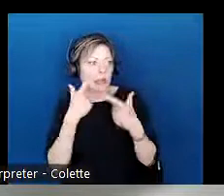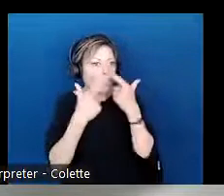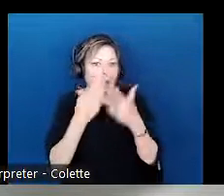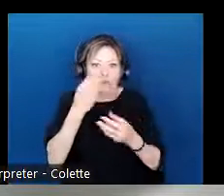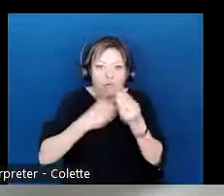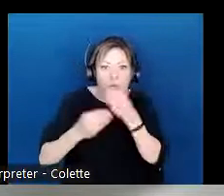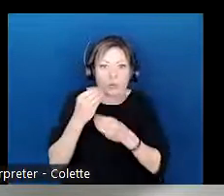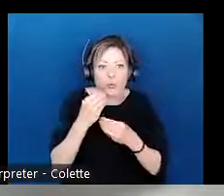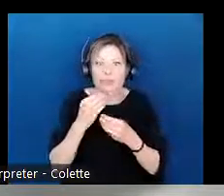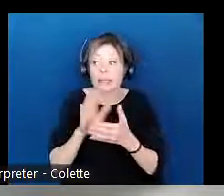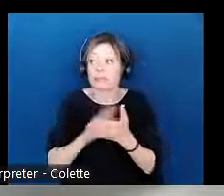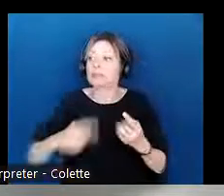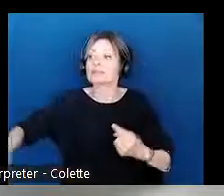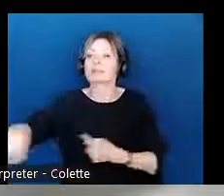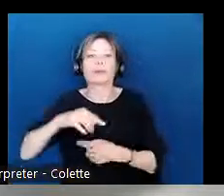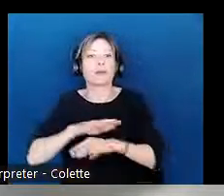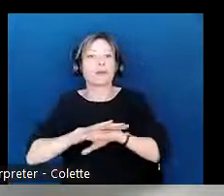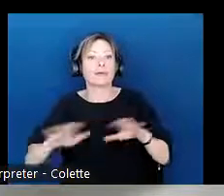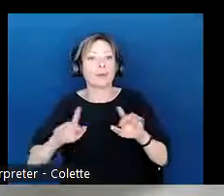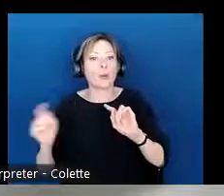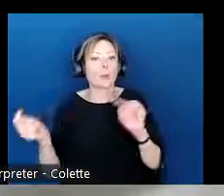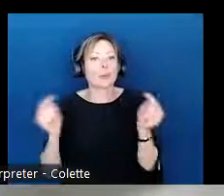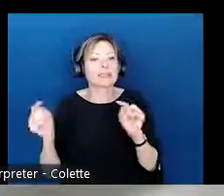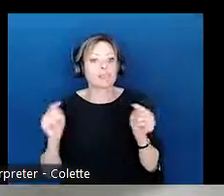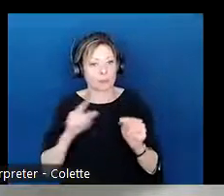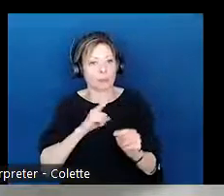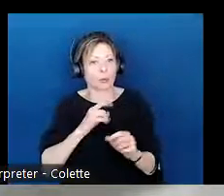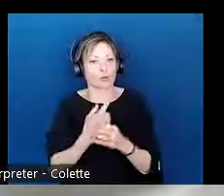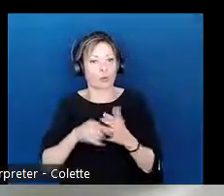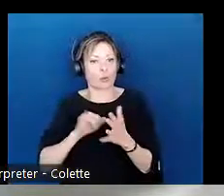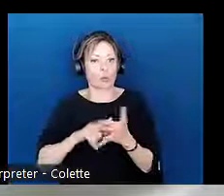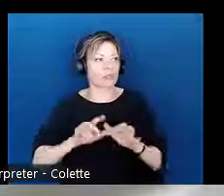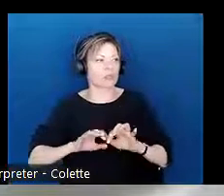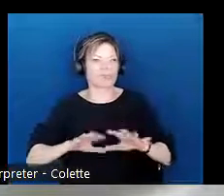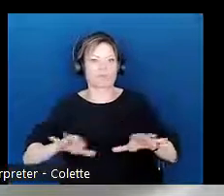plant really and it's very well adapted to have sort of pollination all year round